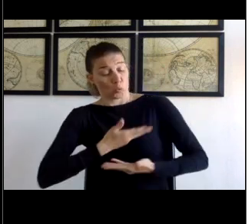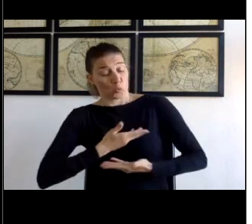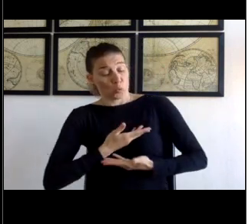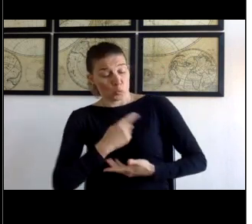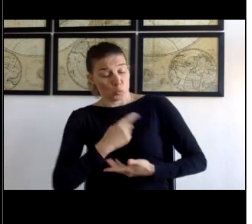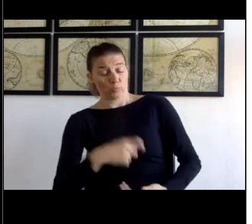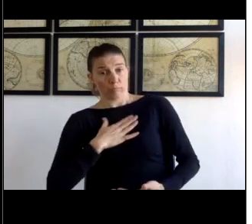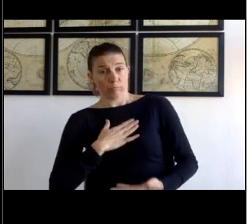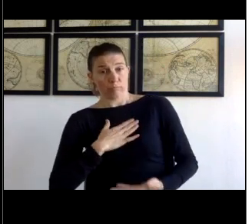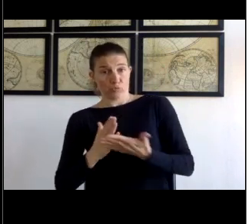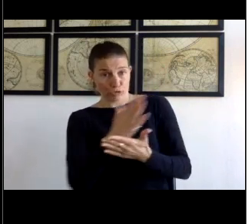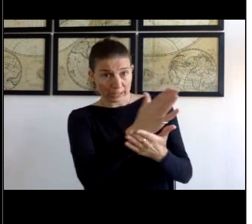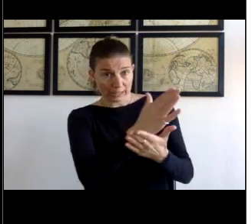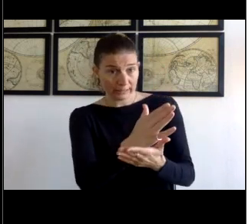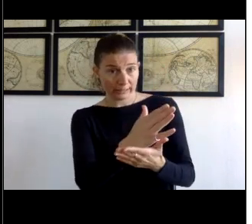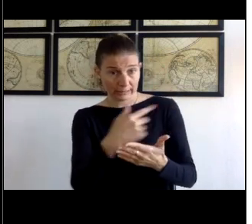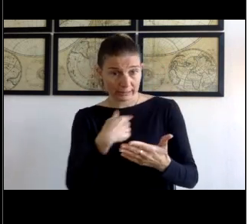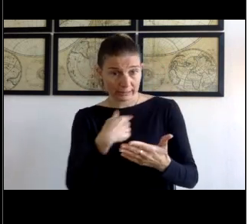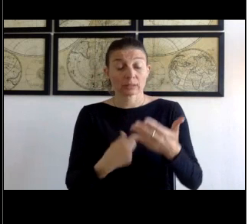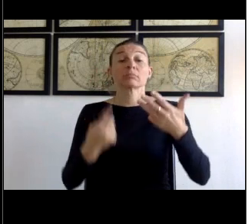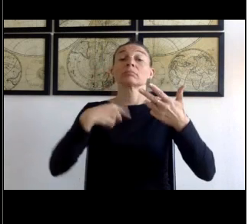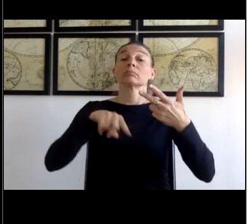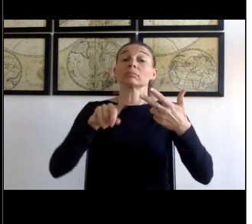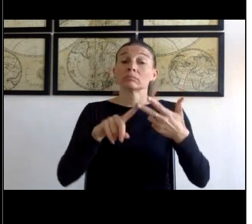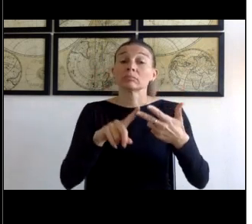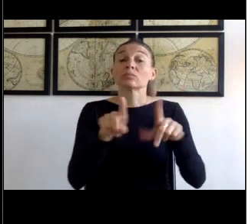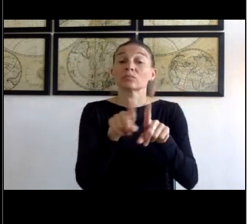And to integrate the European Digital Single Market.